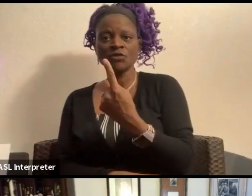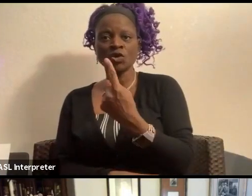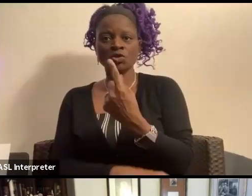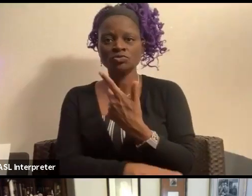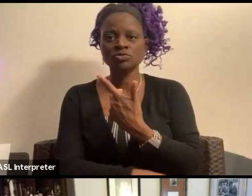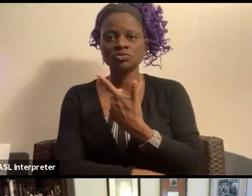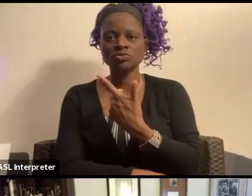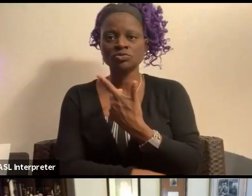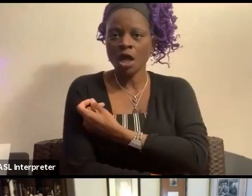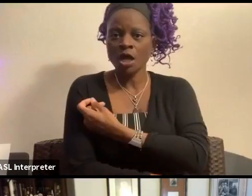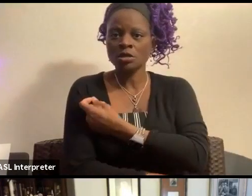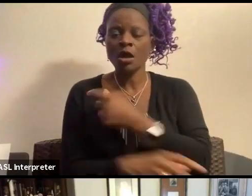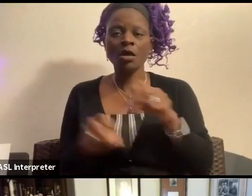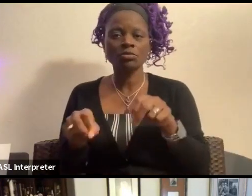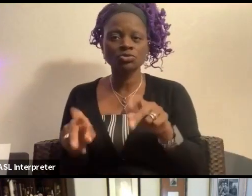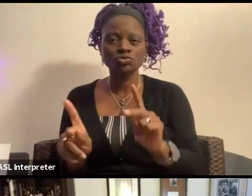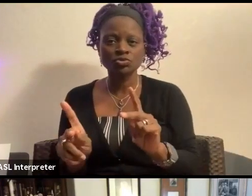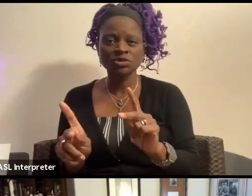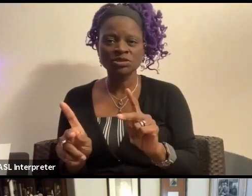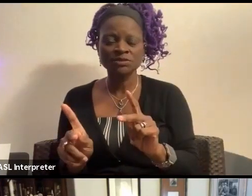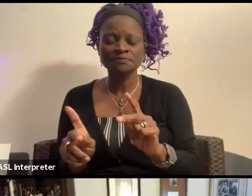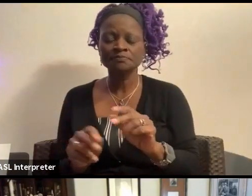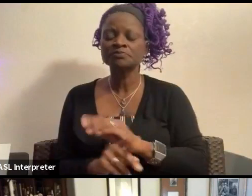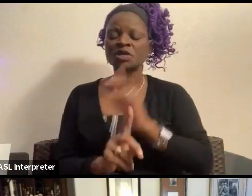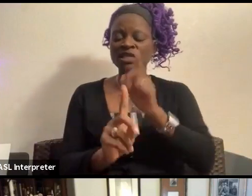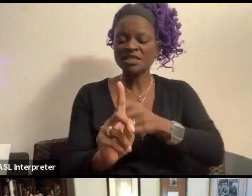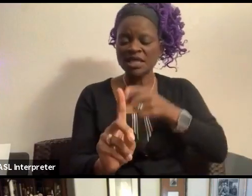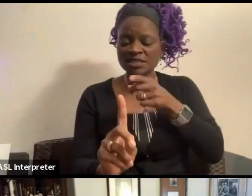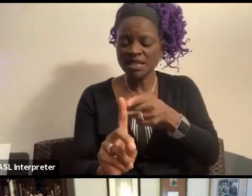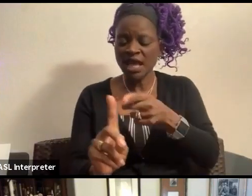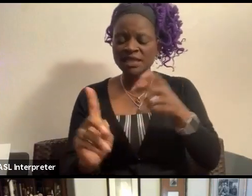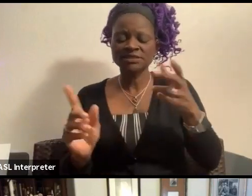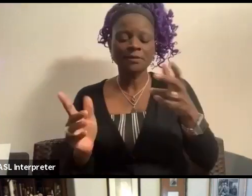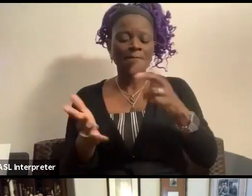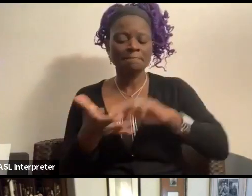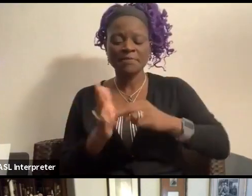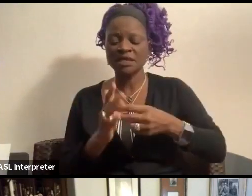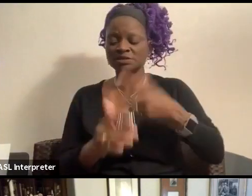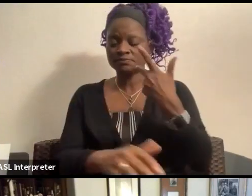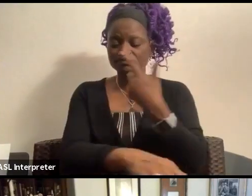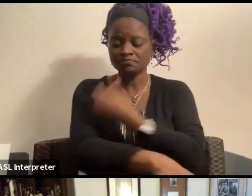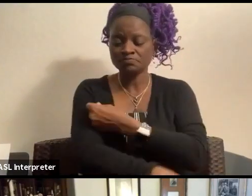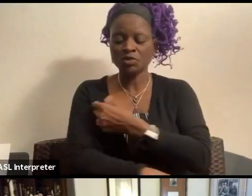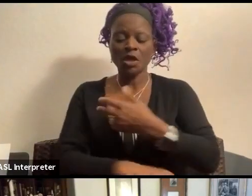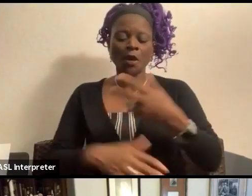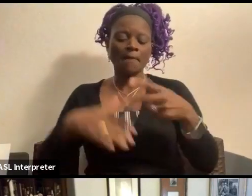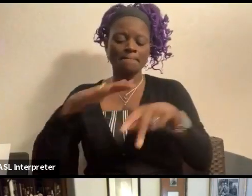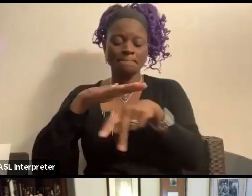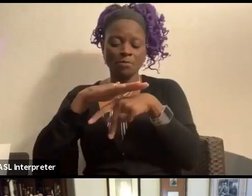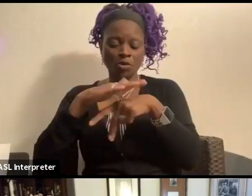The task includes vaccinating preschool daycares.